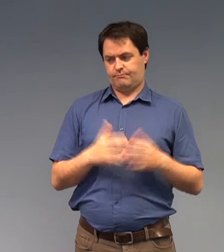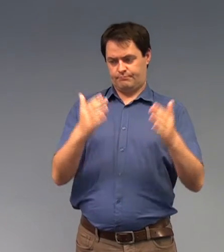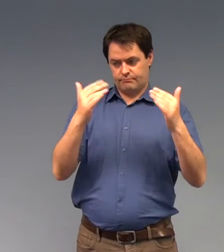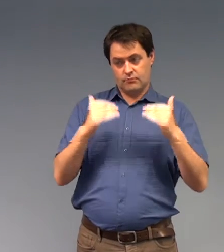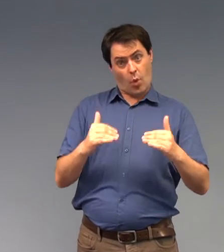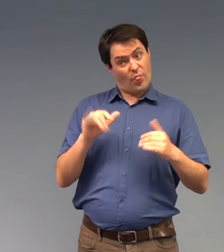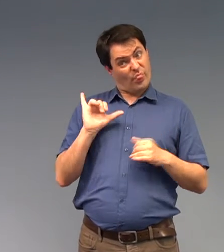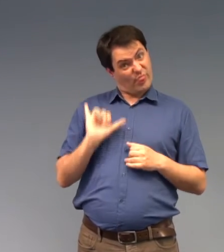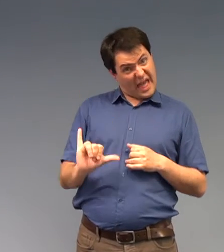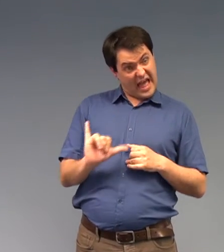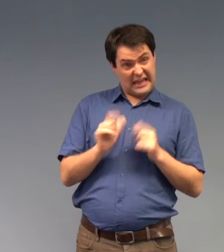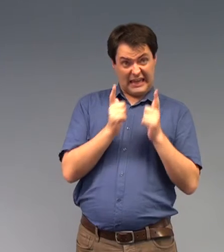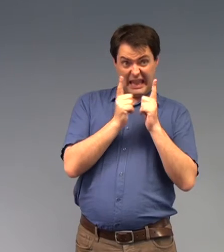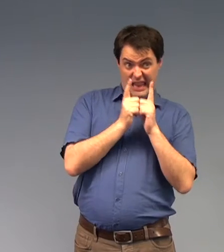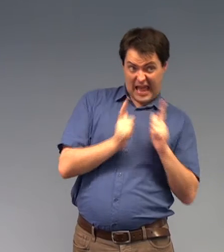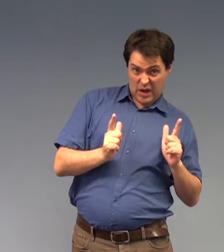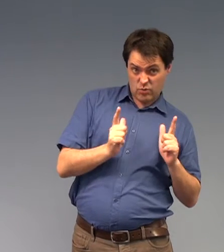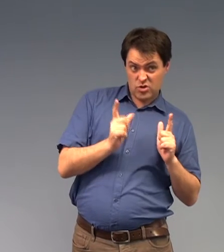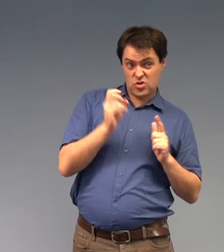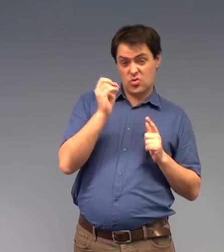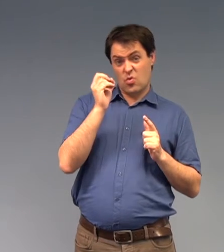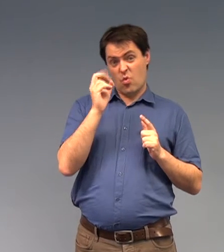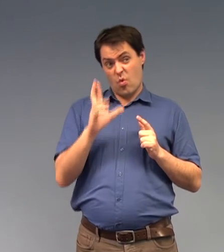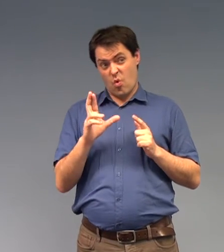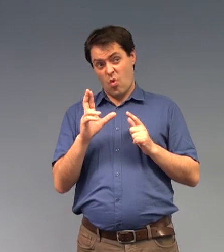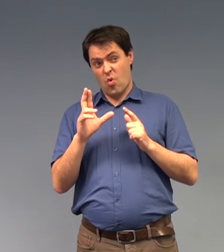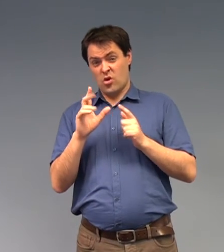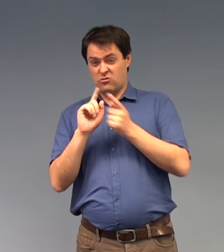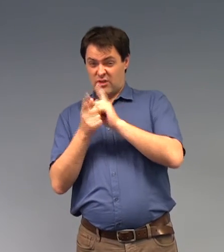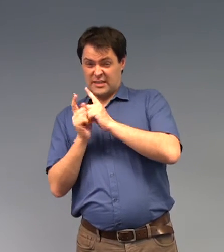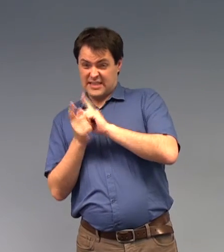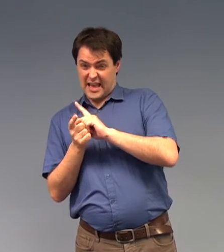So, again, we can ask the question: